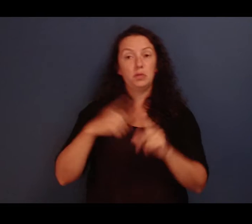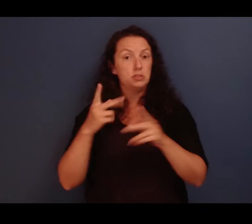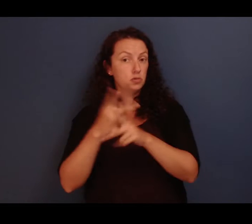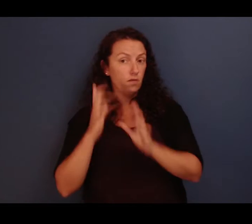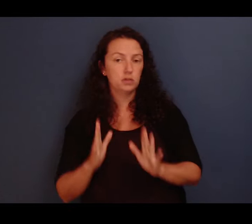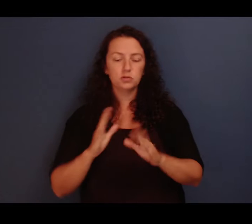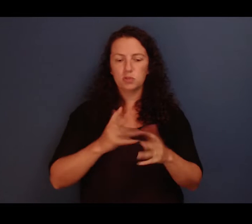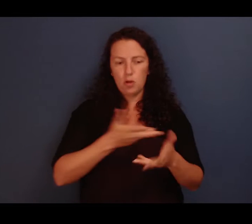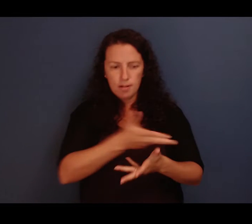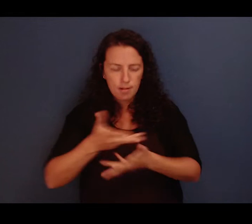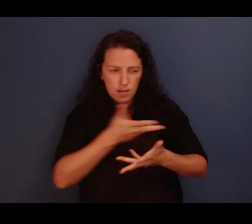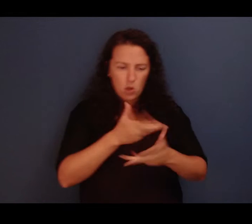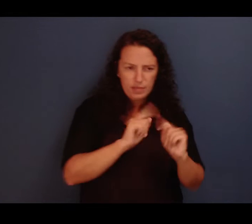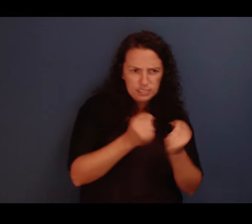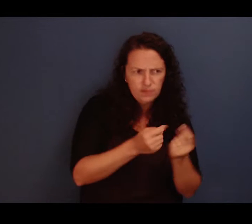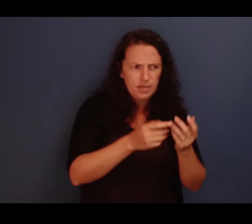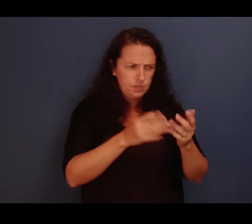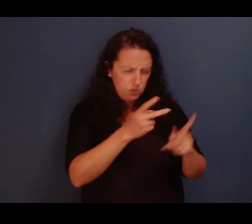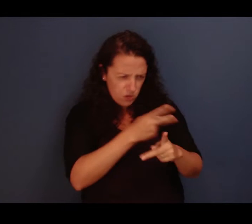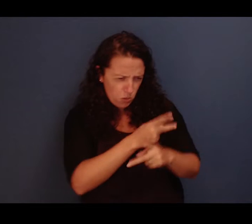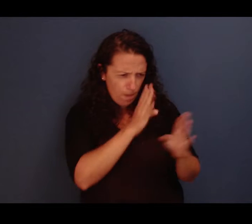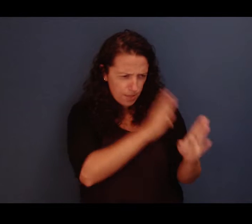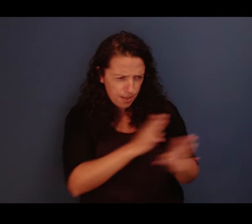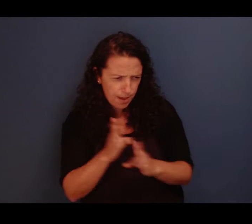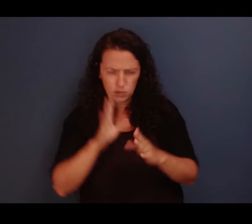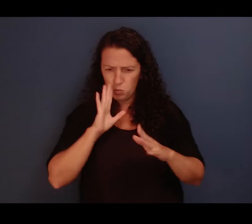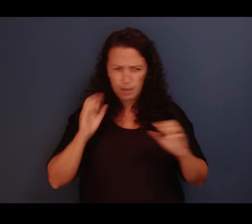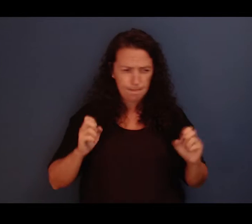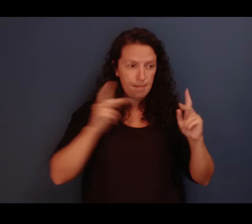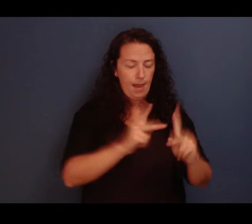are working with their teams to develop their own plans for returning to physical locations